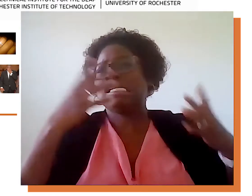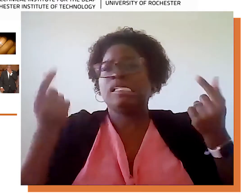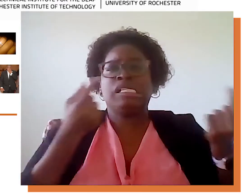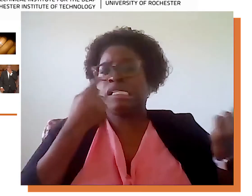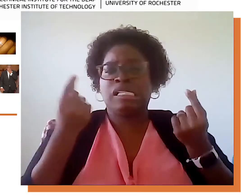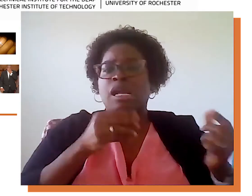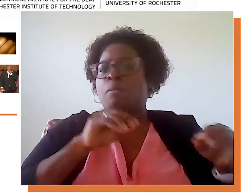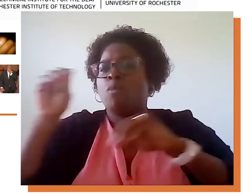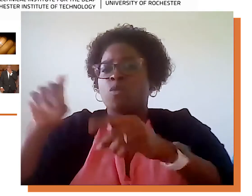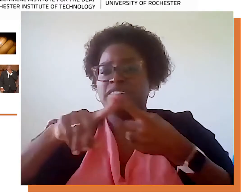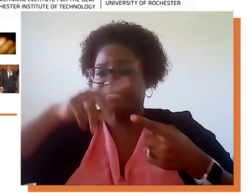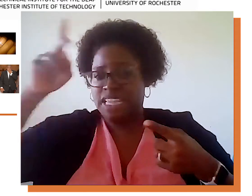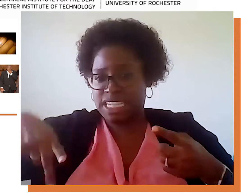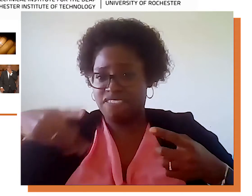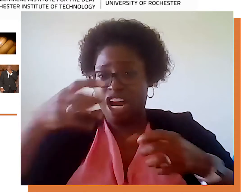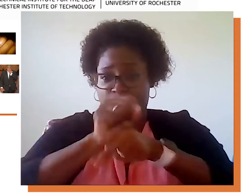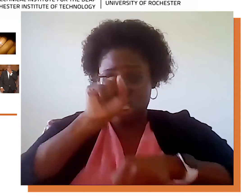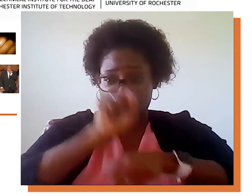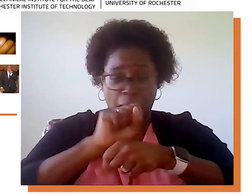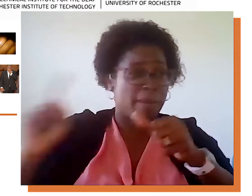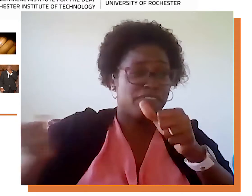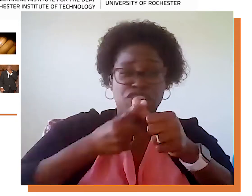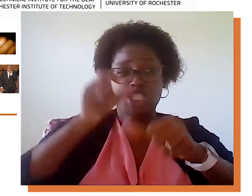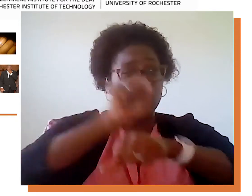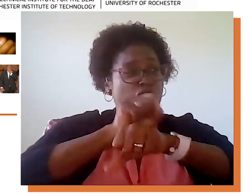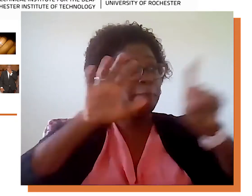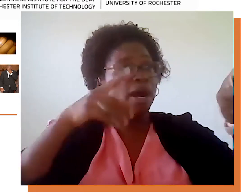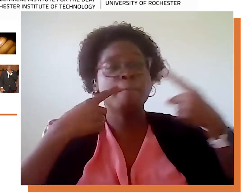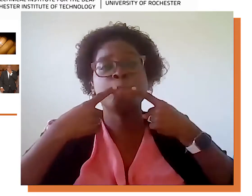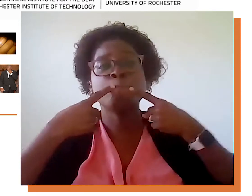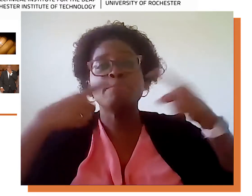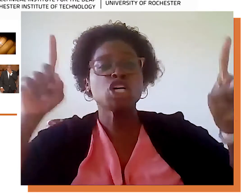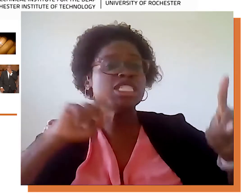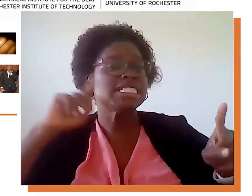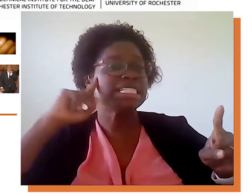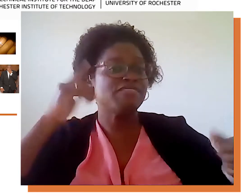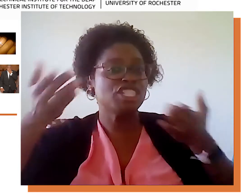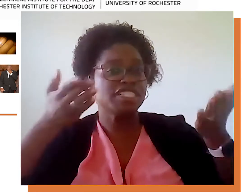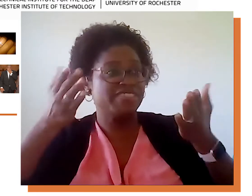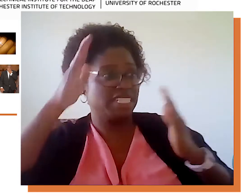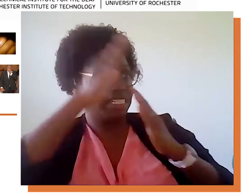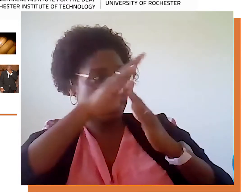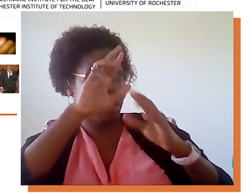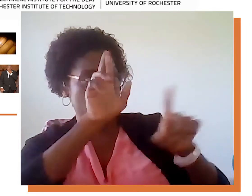And we moved to Philadelphia. My first job in Philadelphia was with, um, Partners...